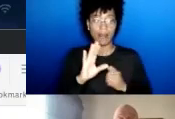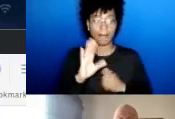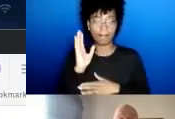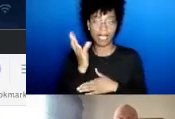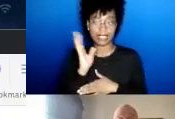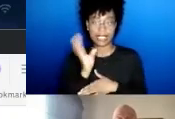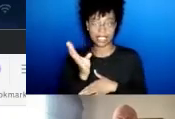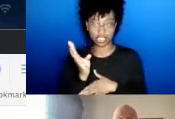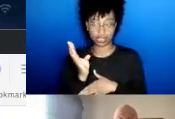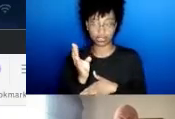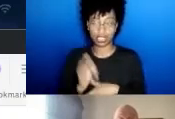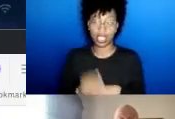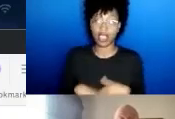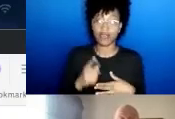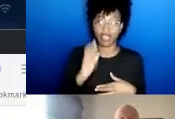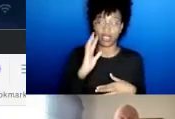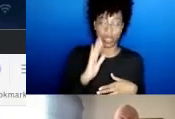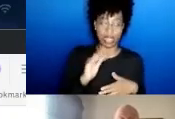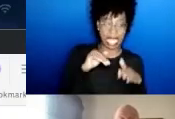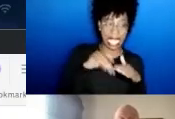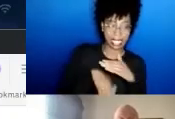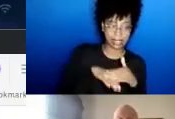06:30:38 . How they will access and explore them.